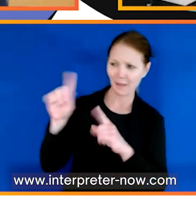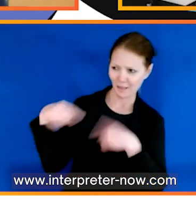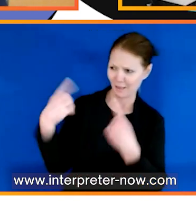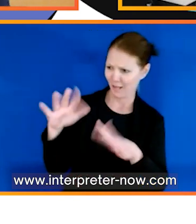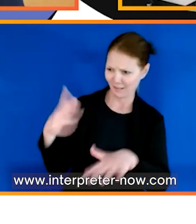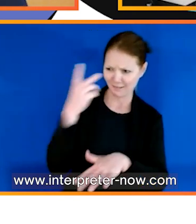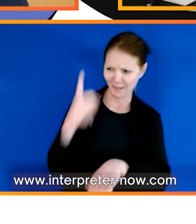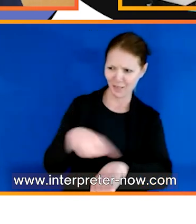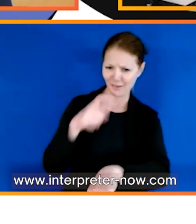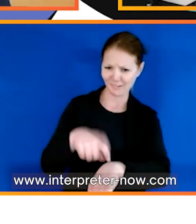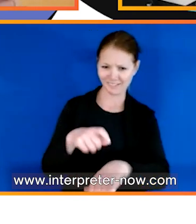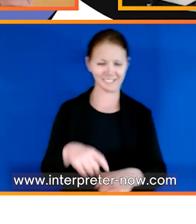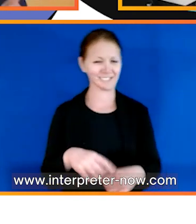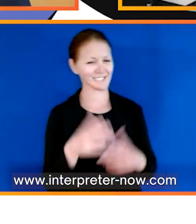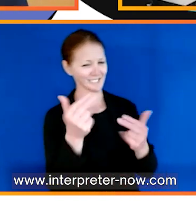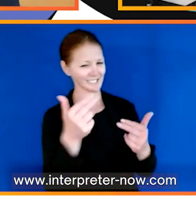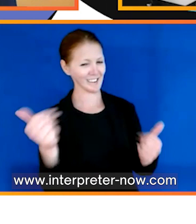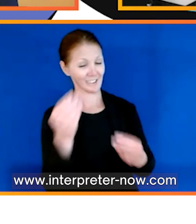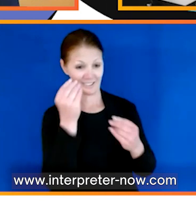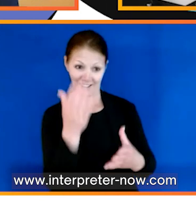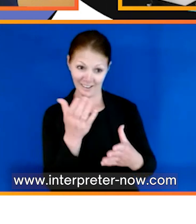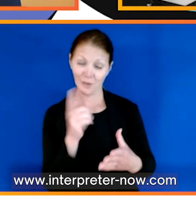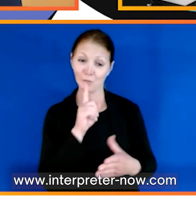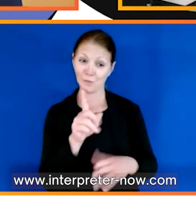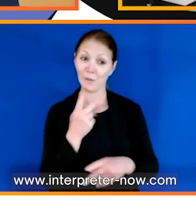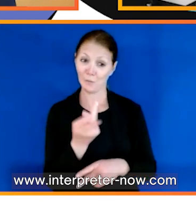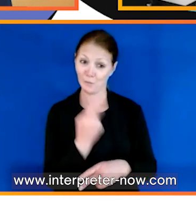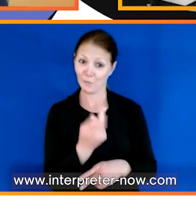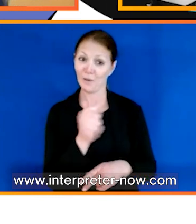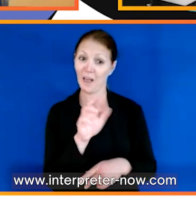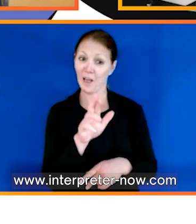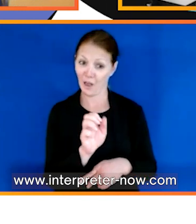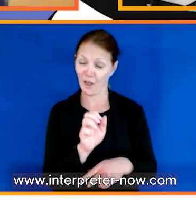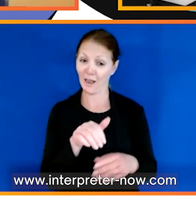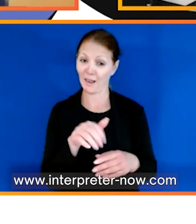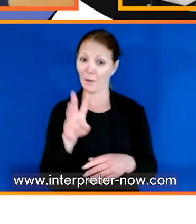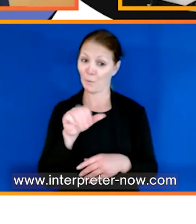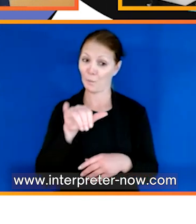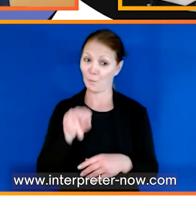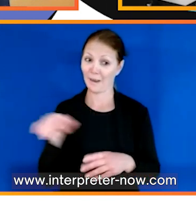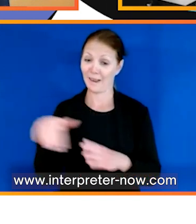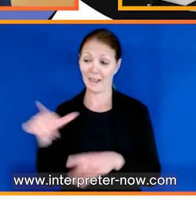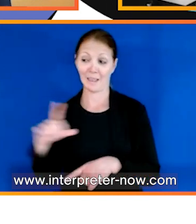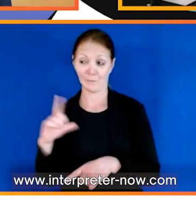For those of you who don't know, we're literally in one; Wayne is in our living